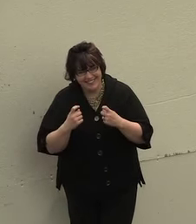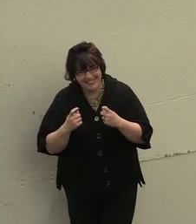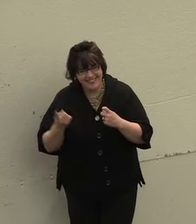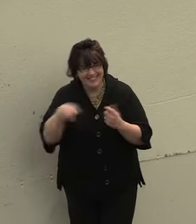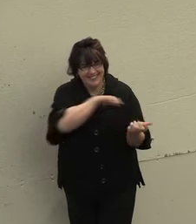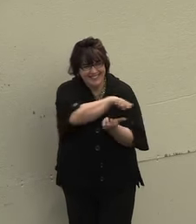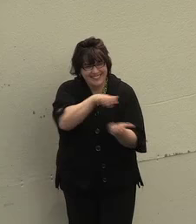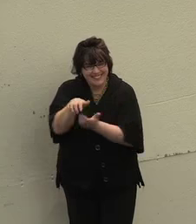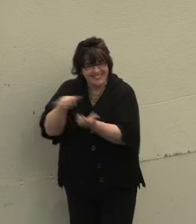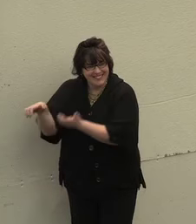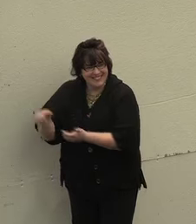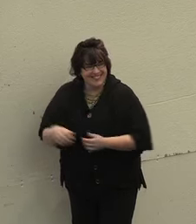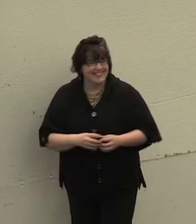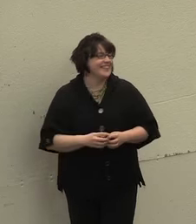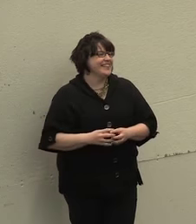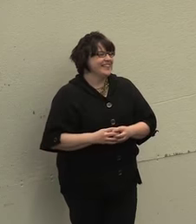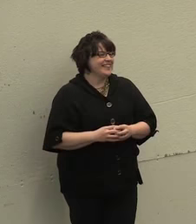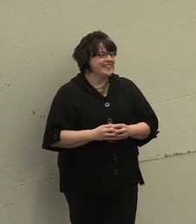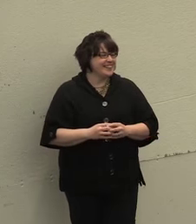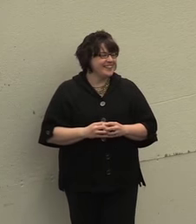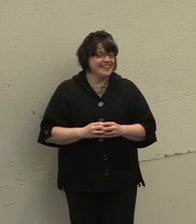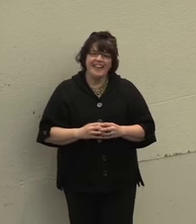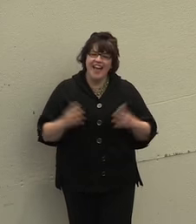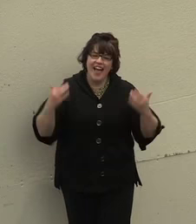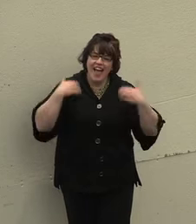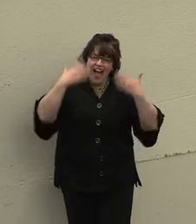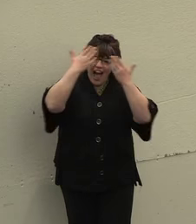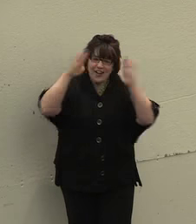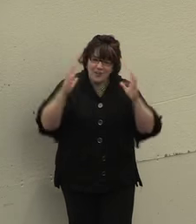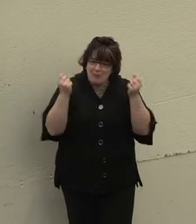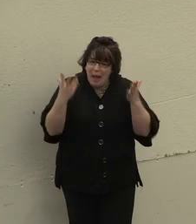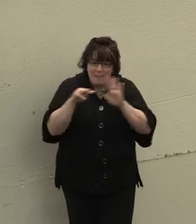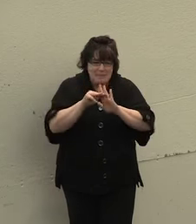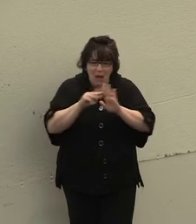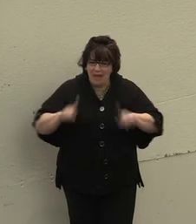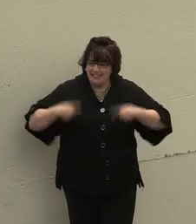And actually, I don't know how many models we are making.